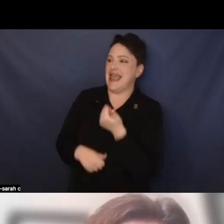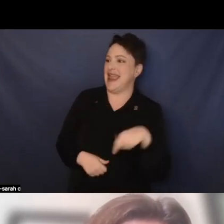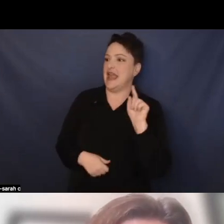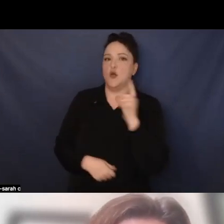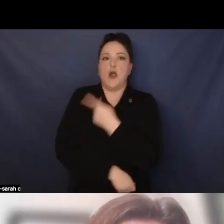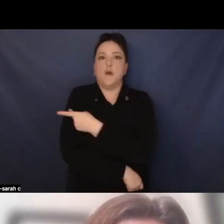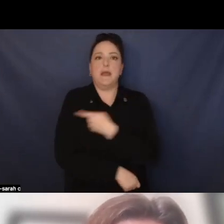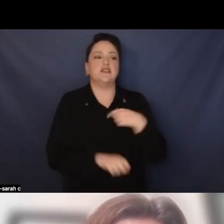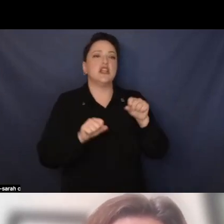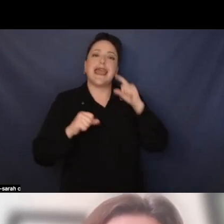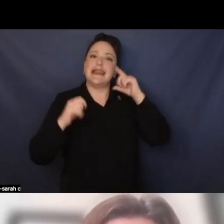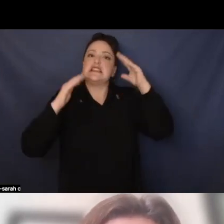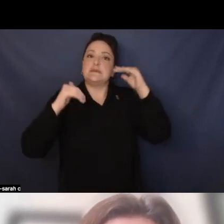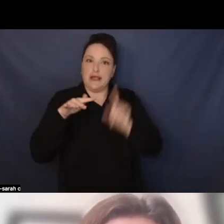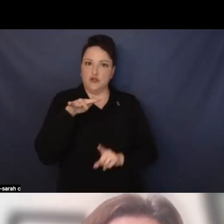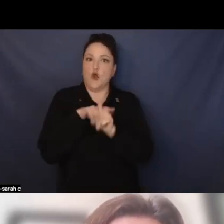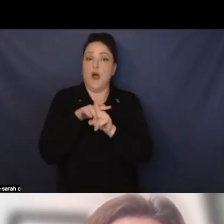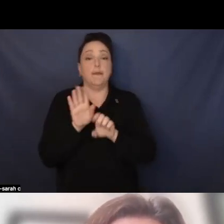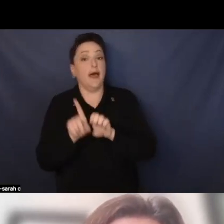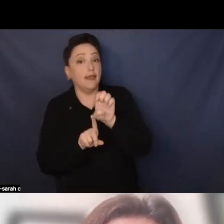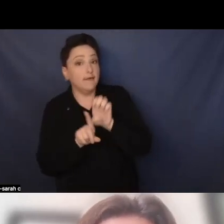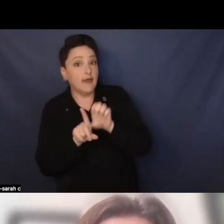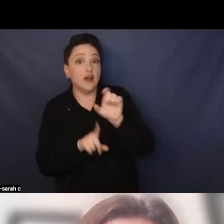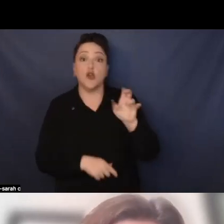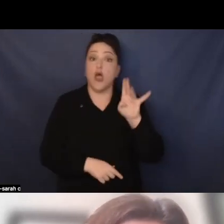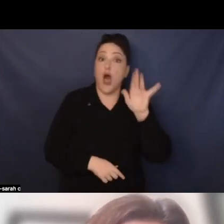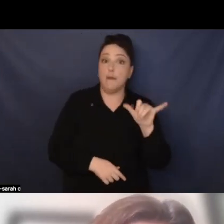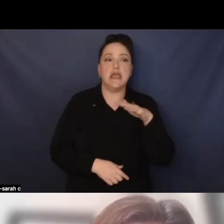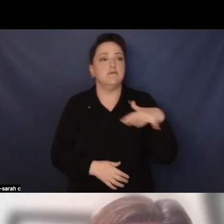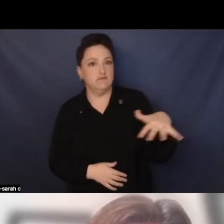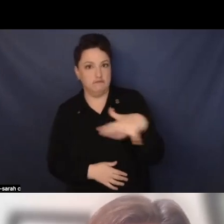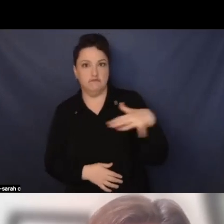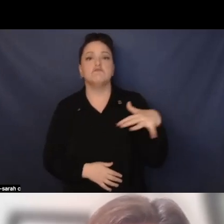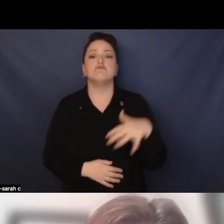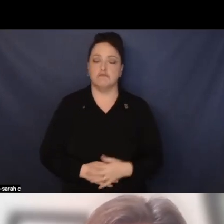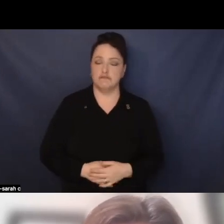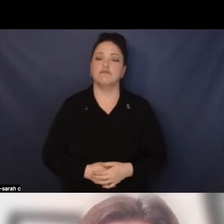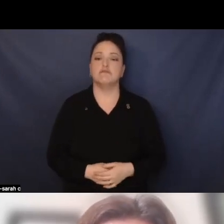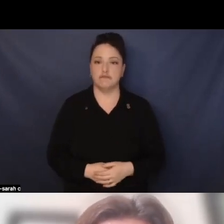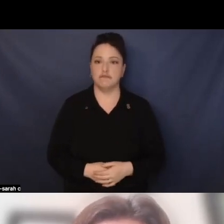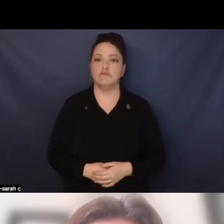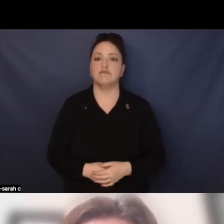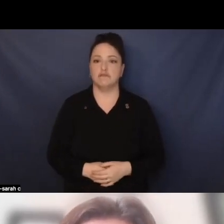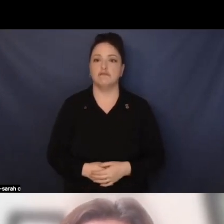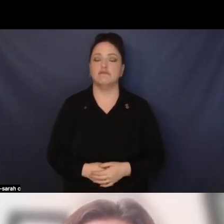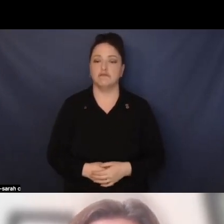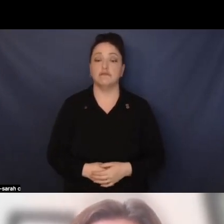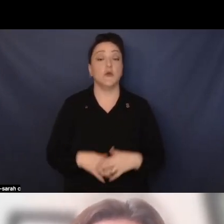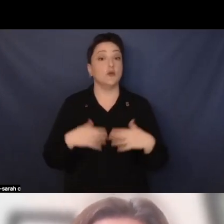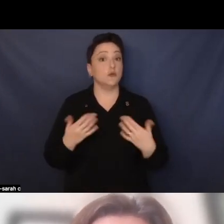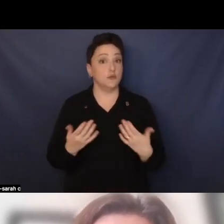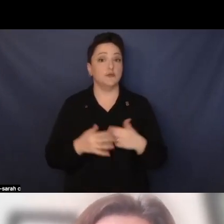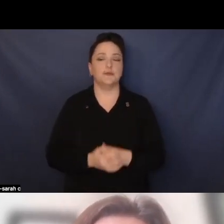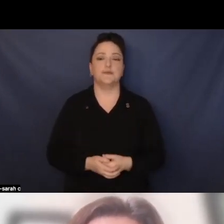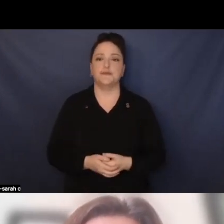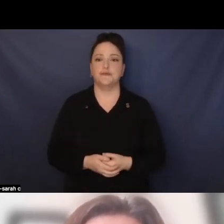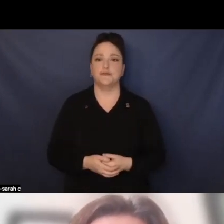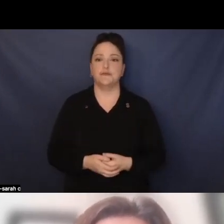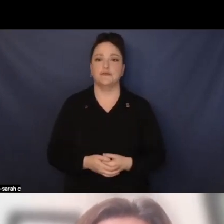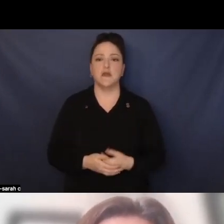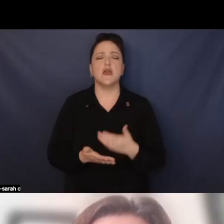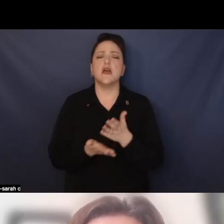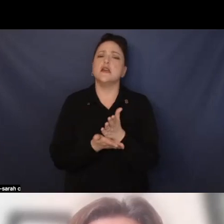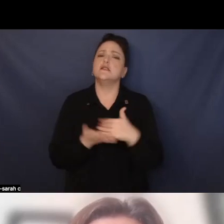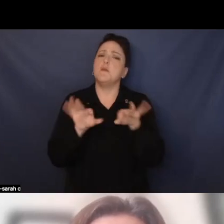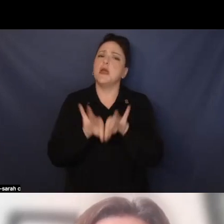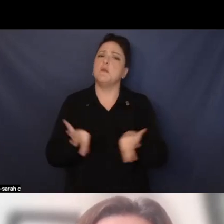lobbies, elevators, and waiting rooms. Next slide. So these are takeaways that we want to share.